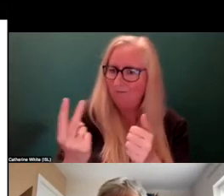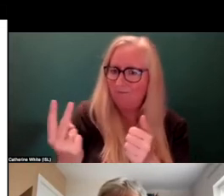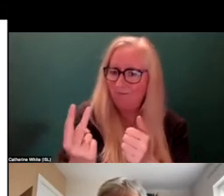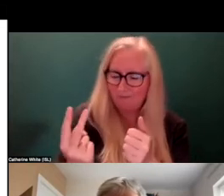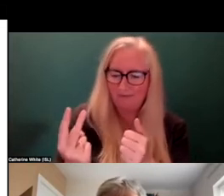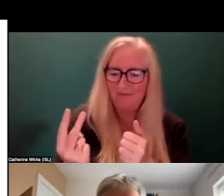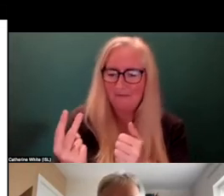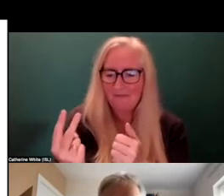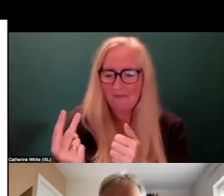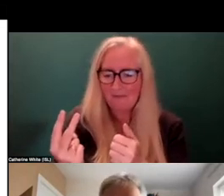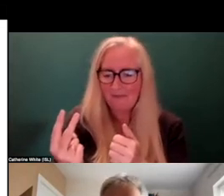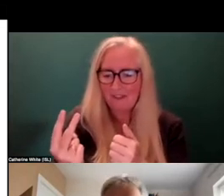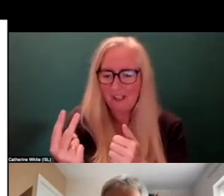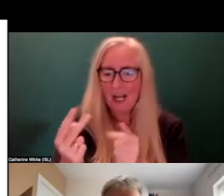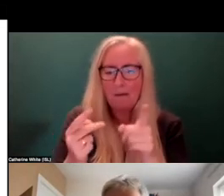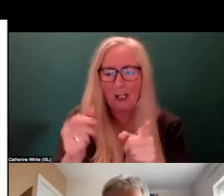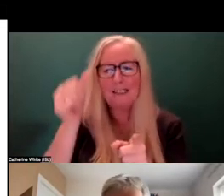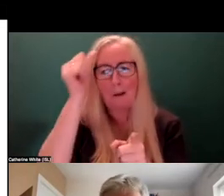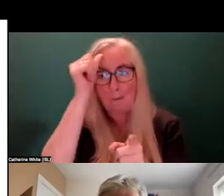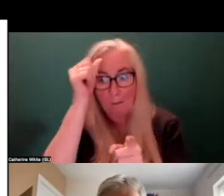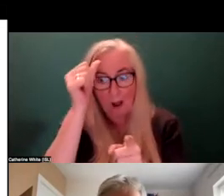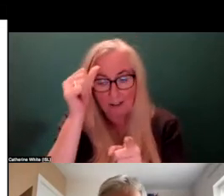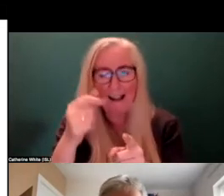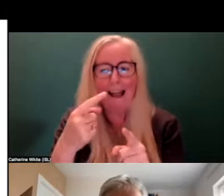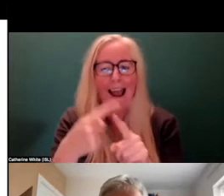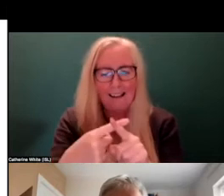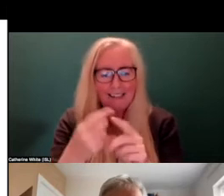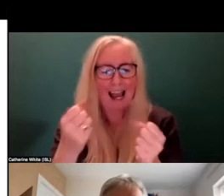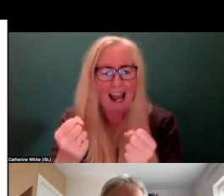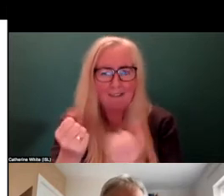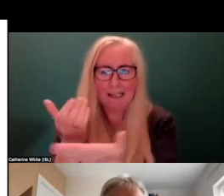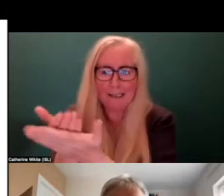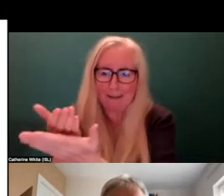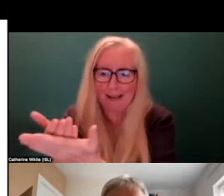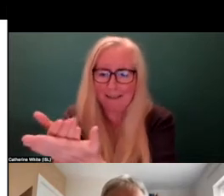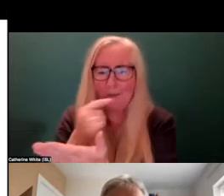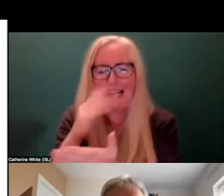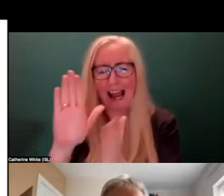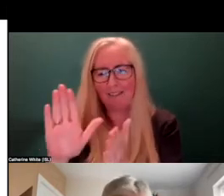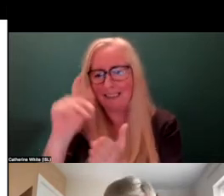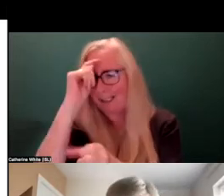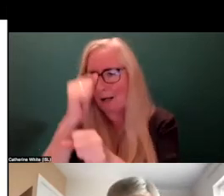And there is -- it's popular and there's demand for it, but we have to trade it with costs.